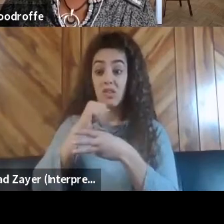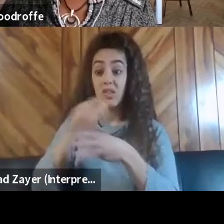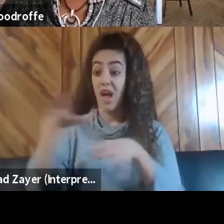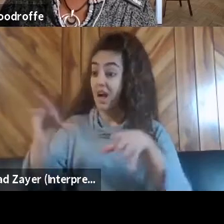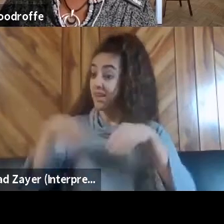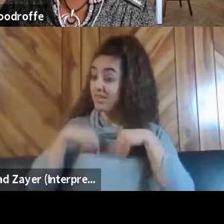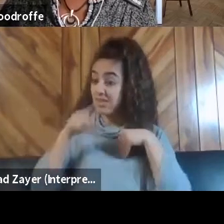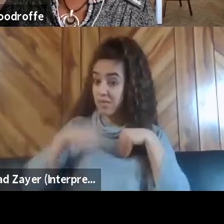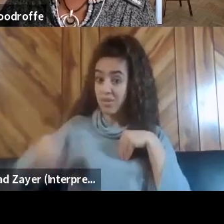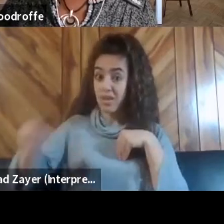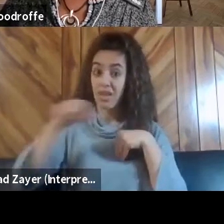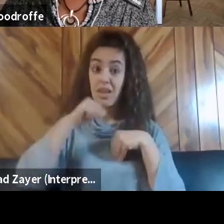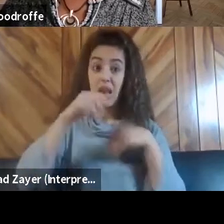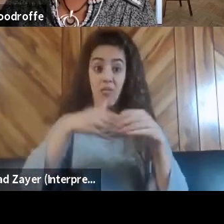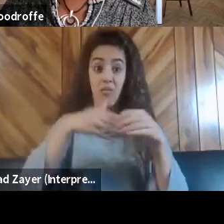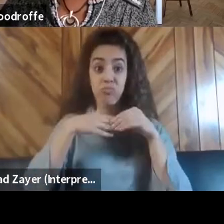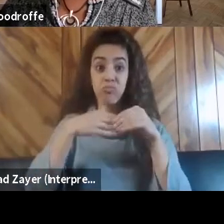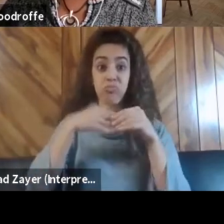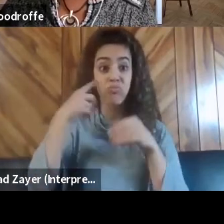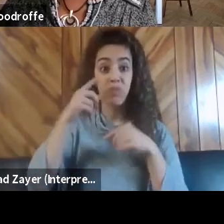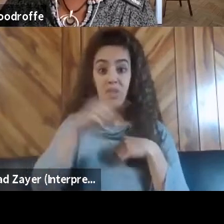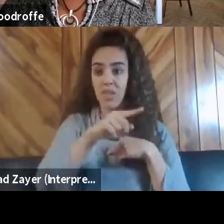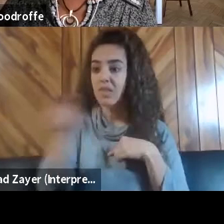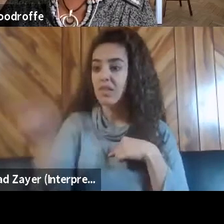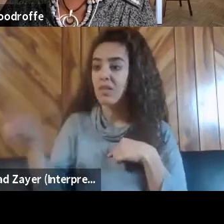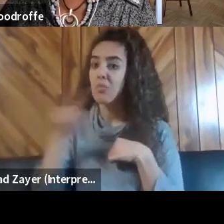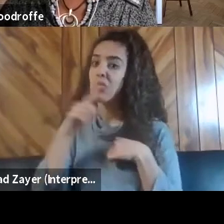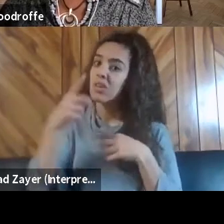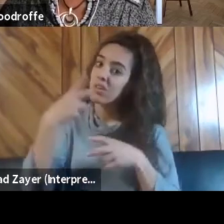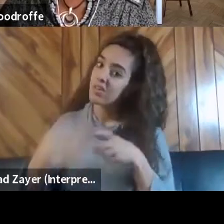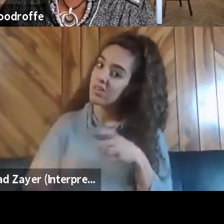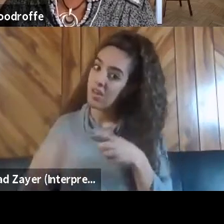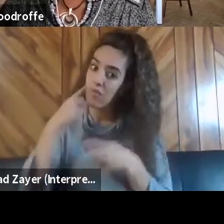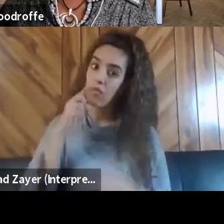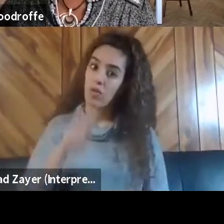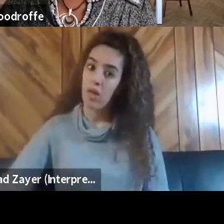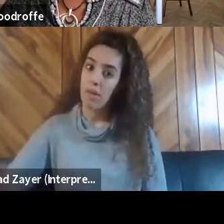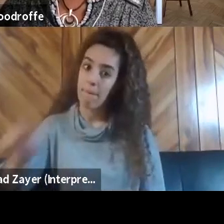really fully accepting, I have to say it has, it has improved